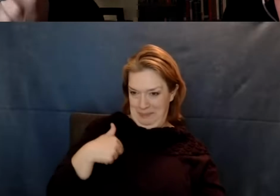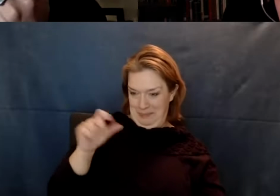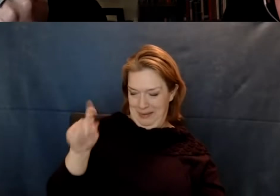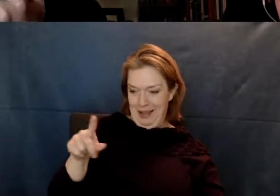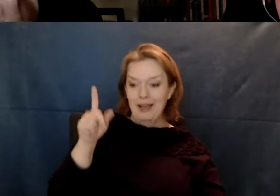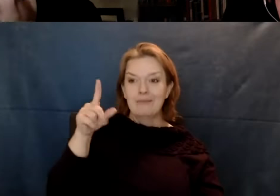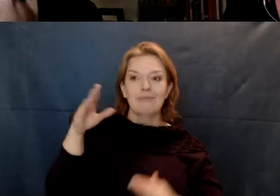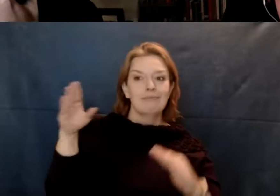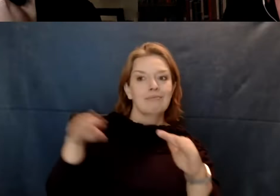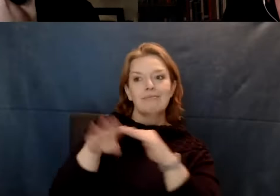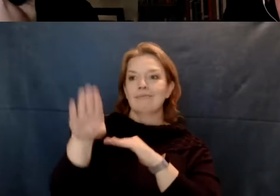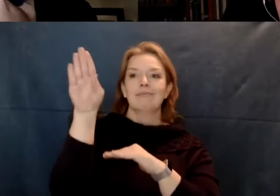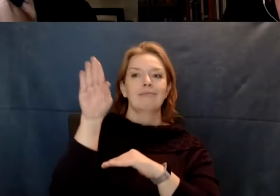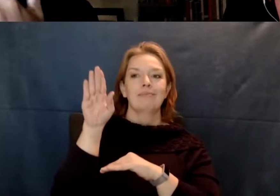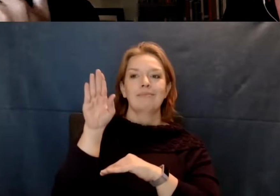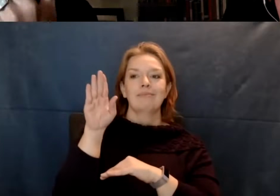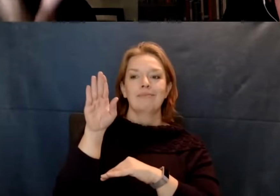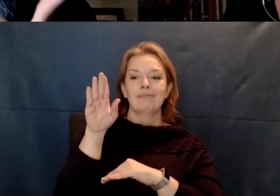the woods normally would do?